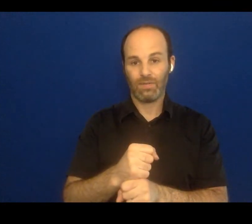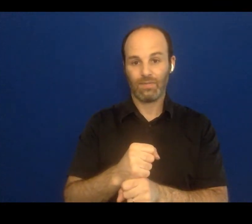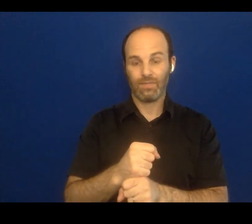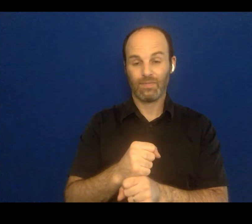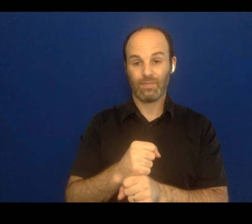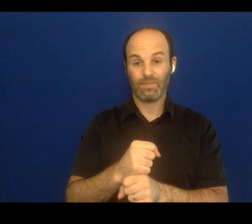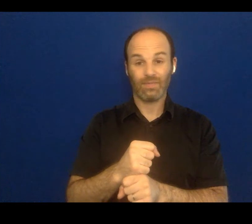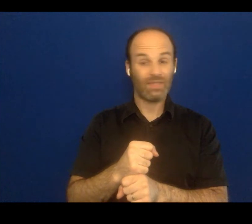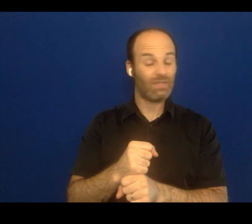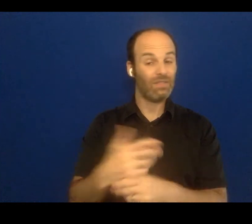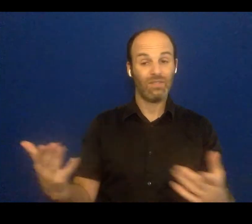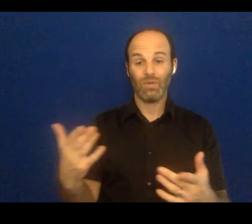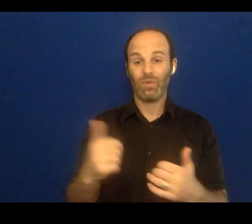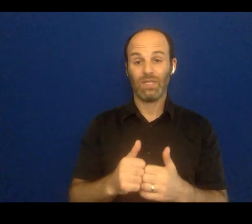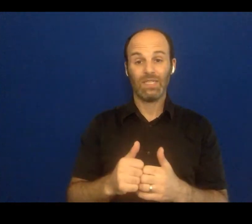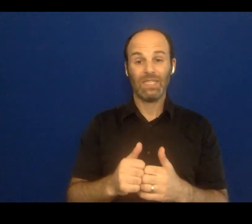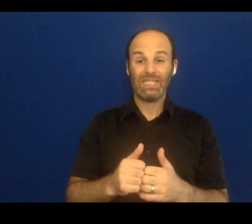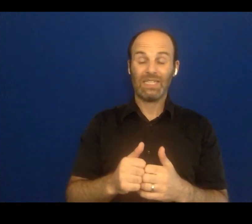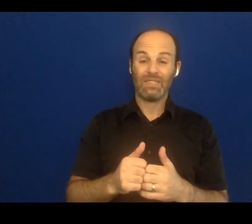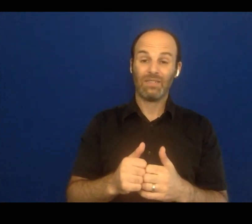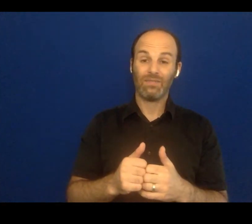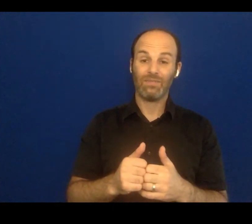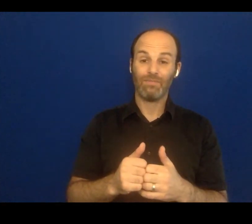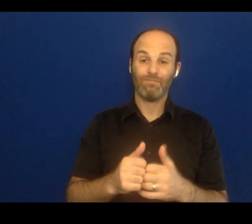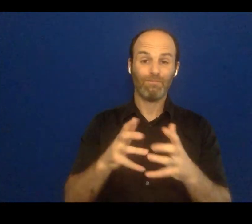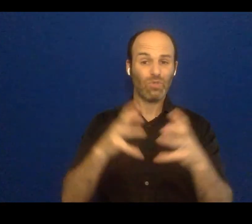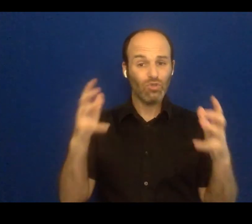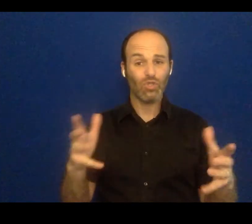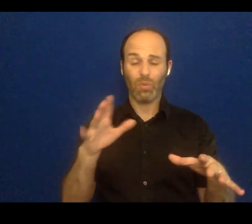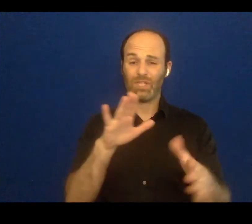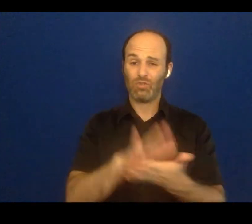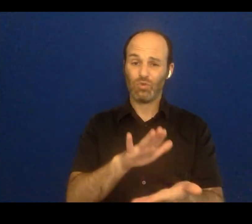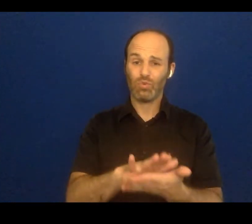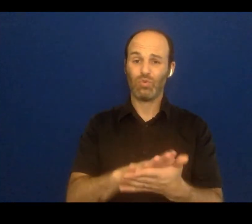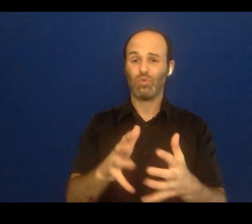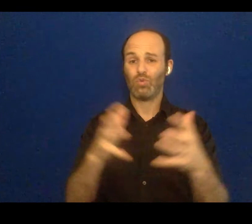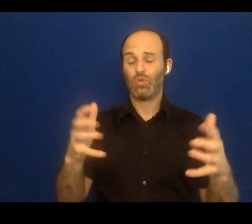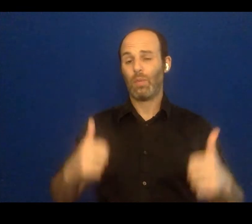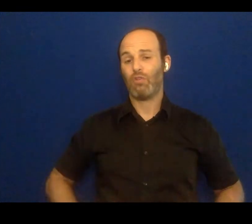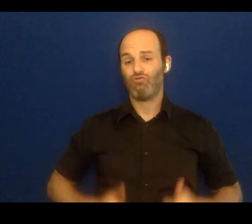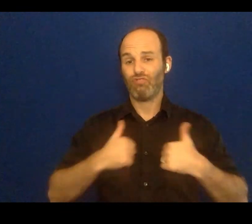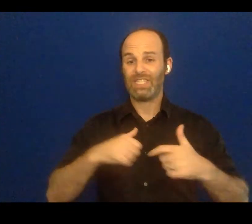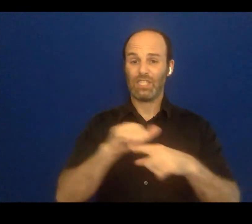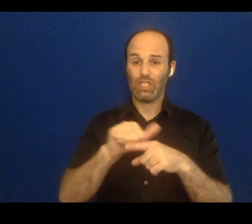I THINK THAT IS JUST BECAUSE OF SO MANY SCHOOLS, SO MANY RESIDENCY TRAINING PROGRAMS AND